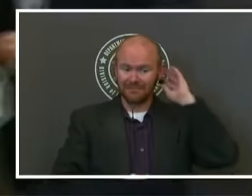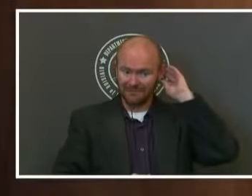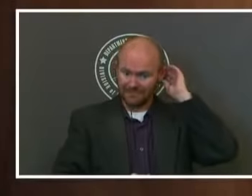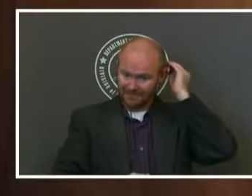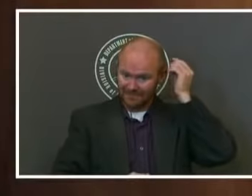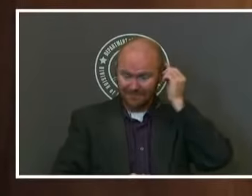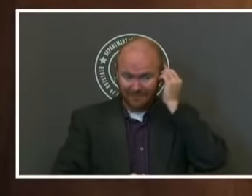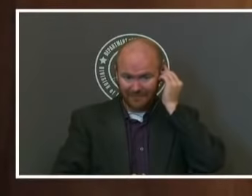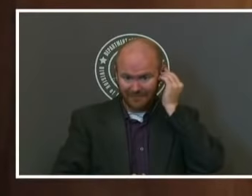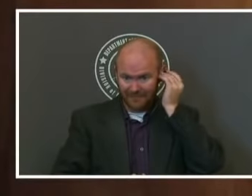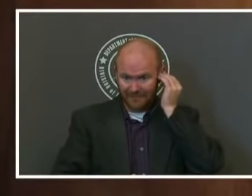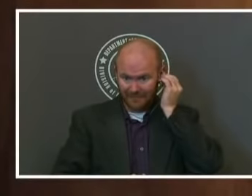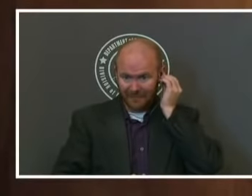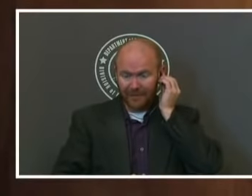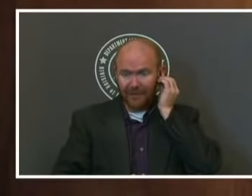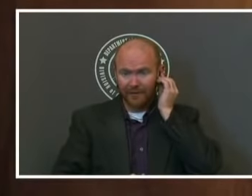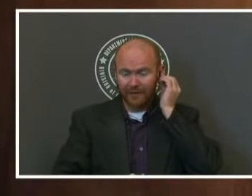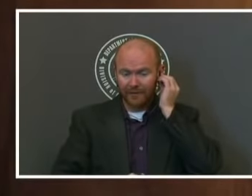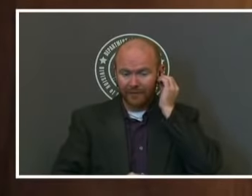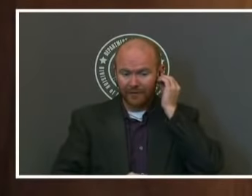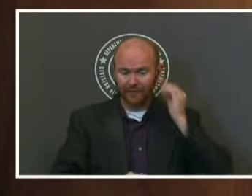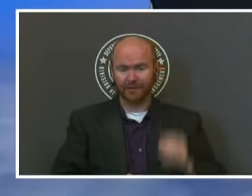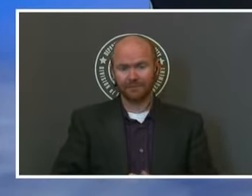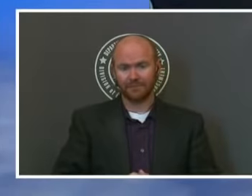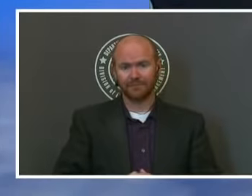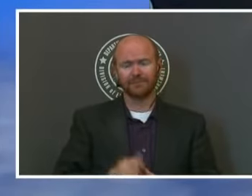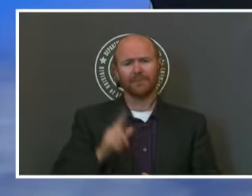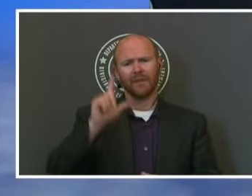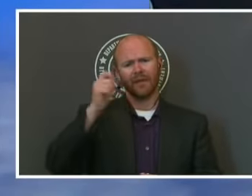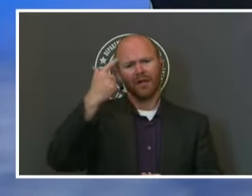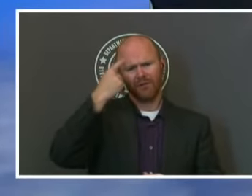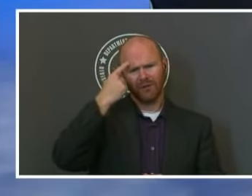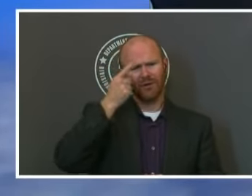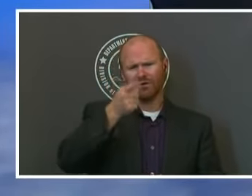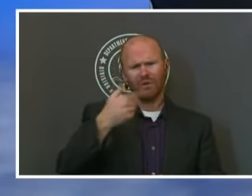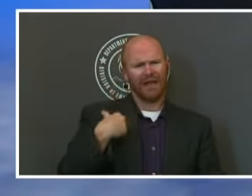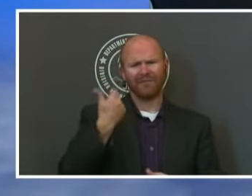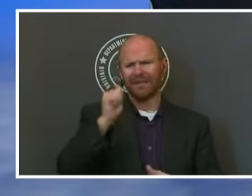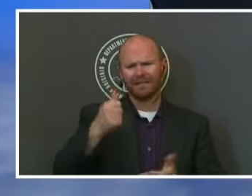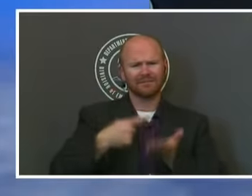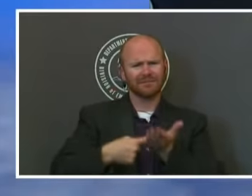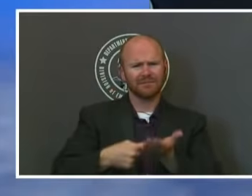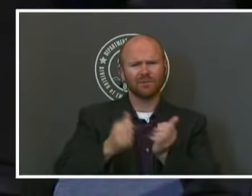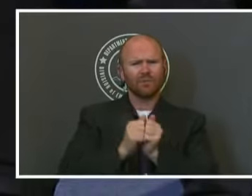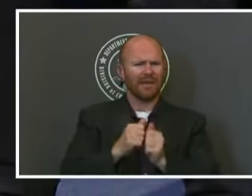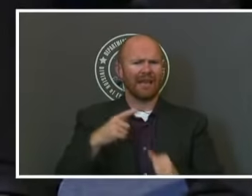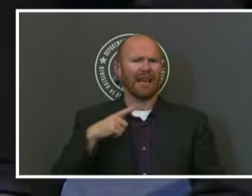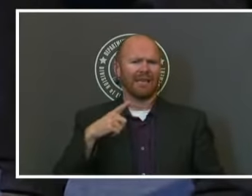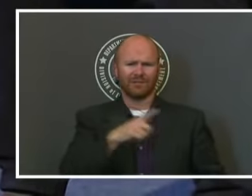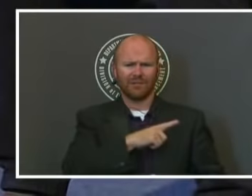for the studio governor are you having any